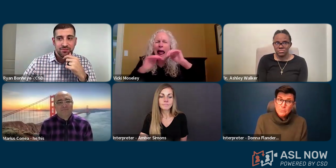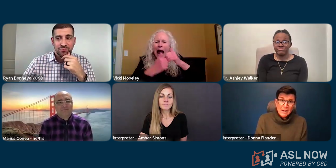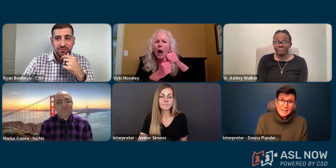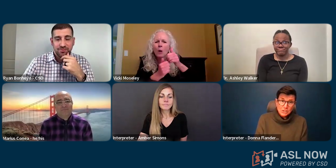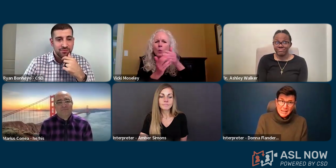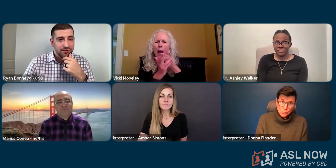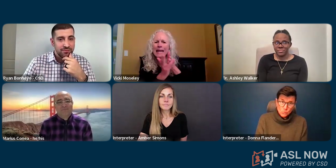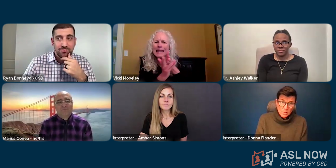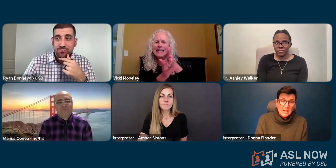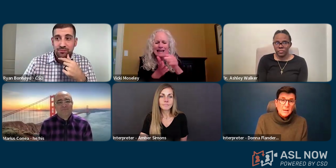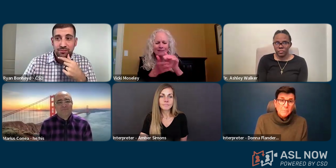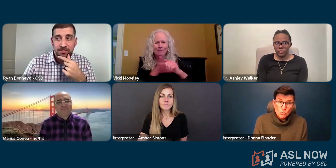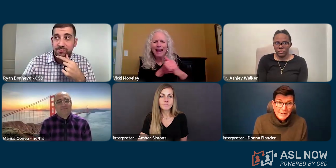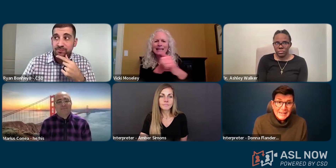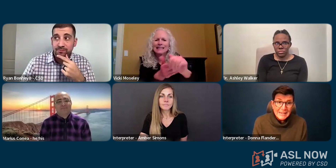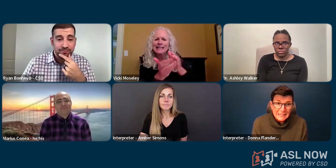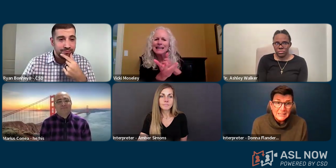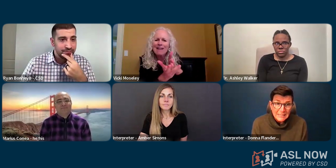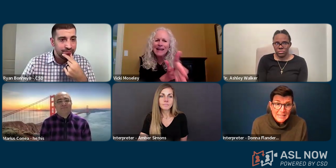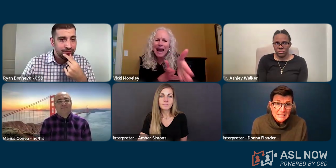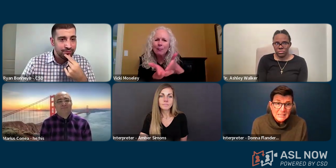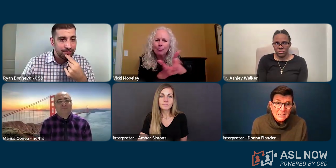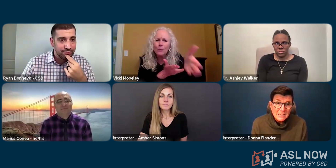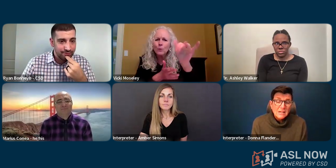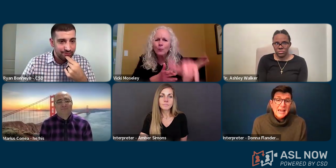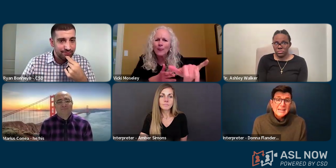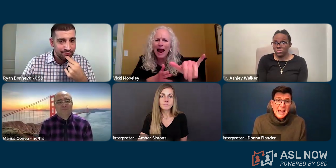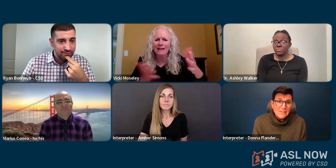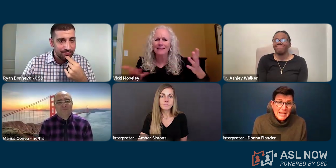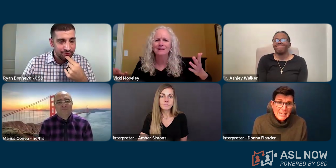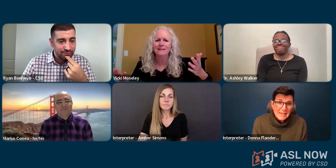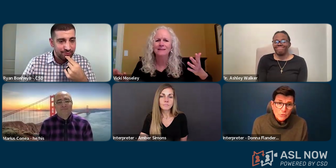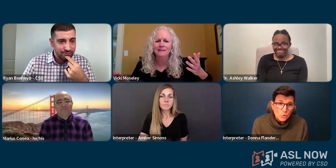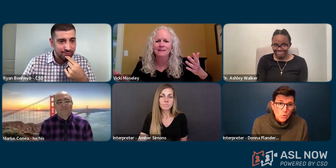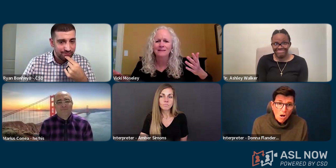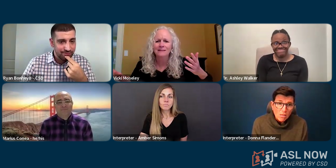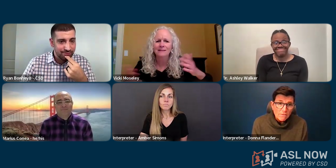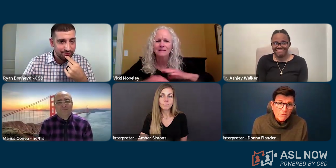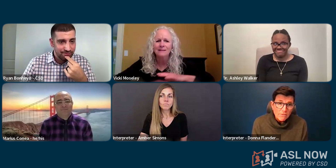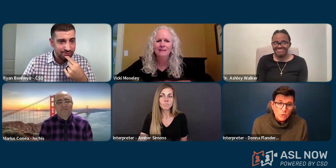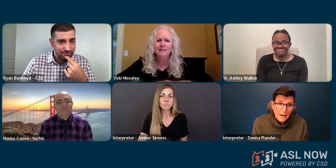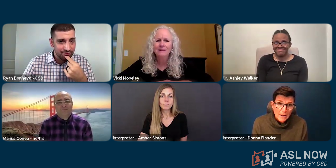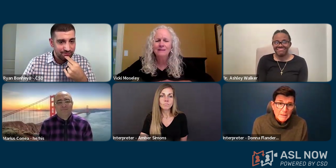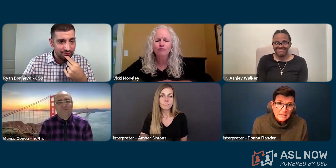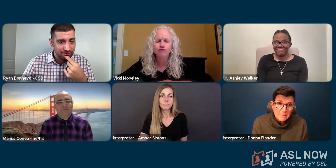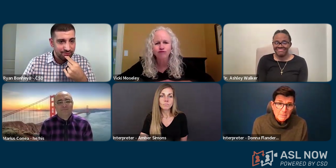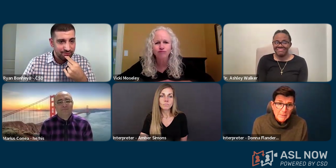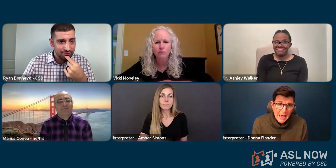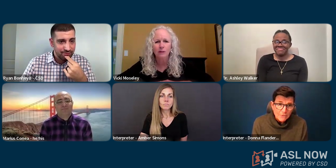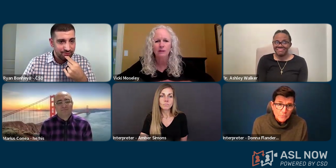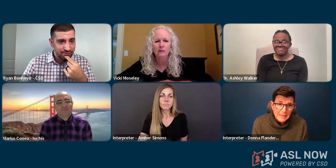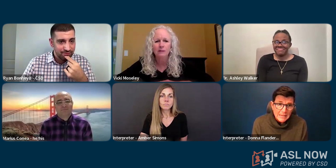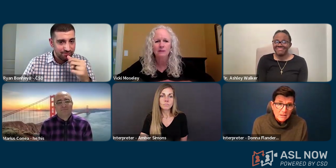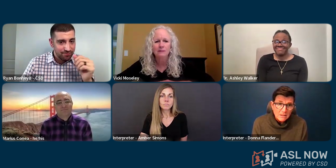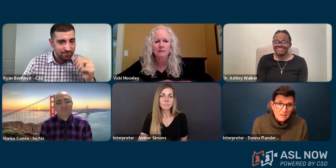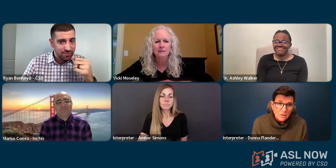I'm a very bright and educated woman, but reading legal ese and navigating through all of the requirements that the bank had for me.